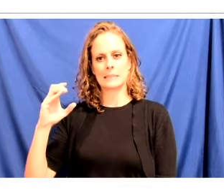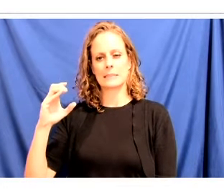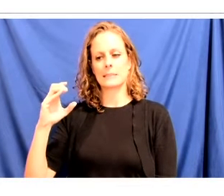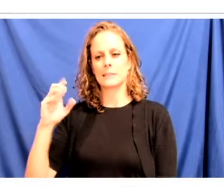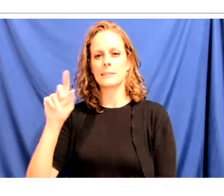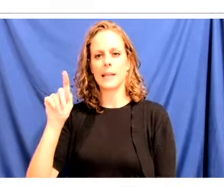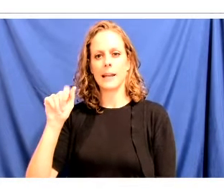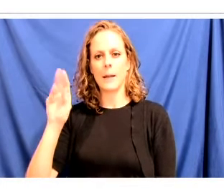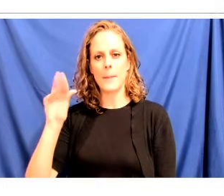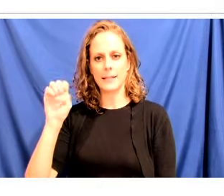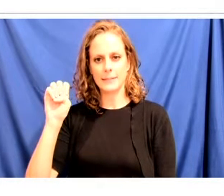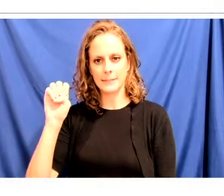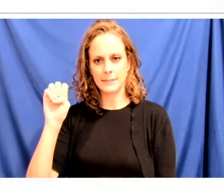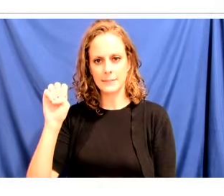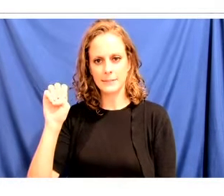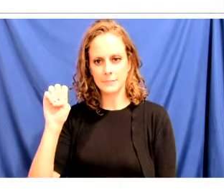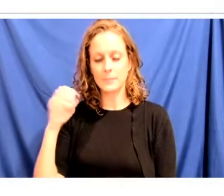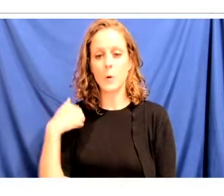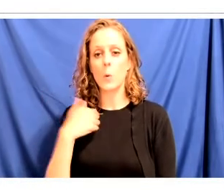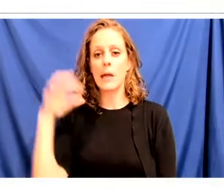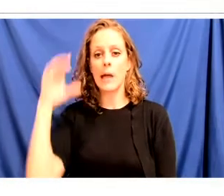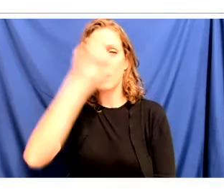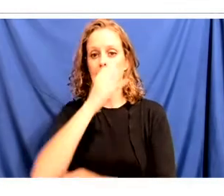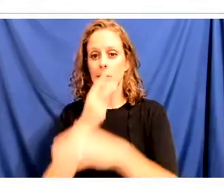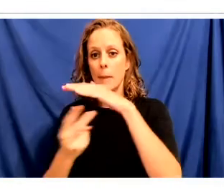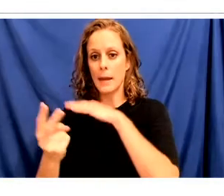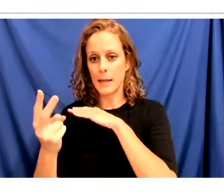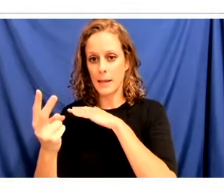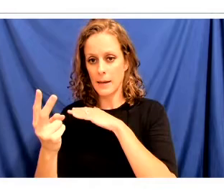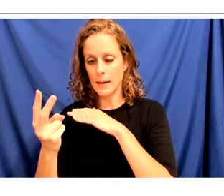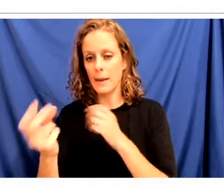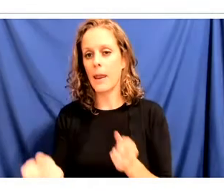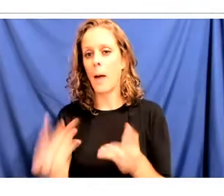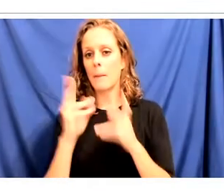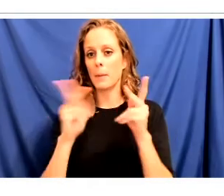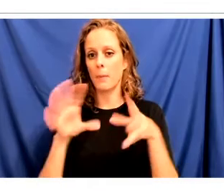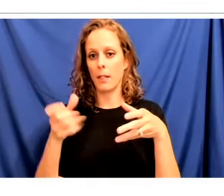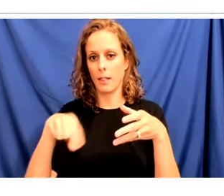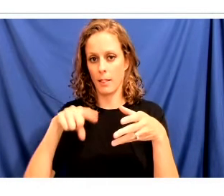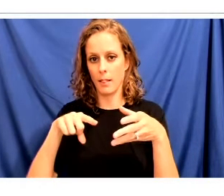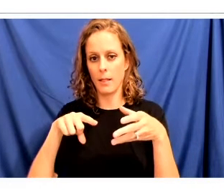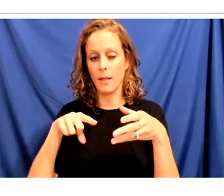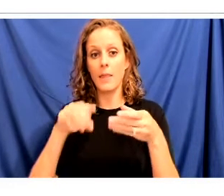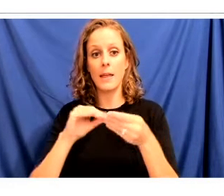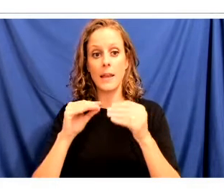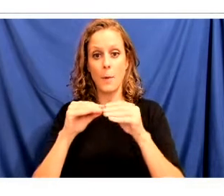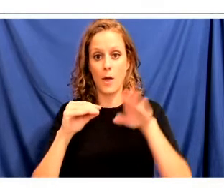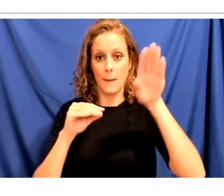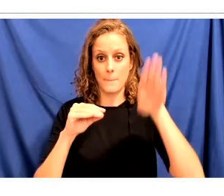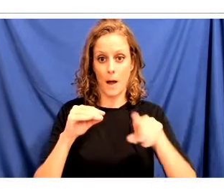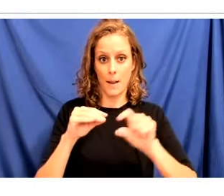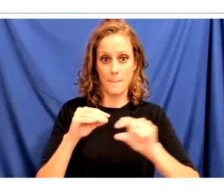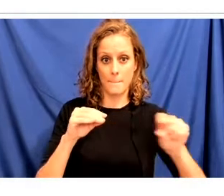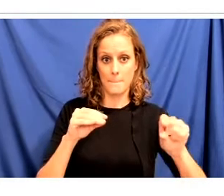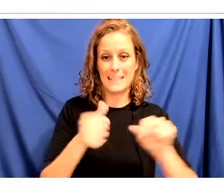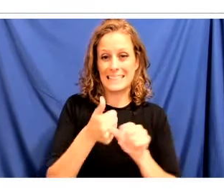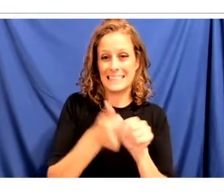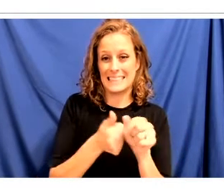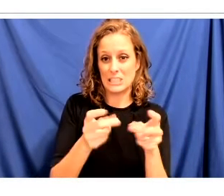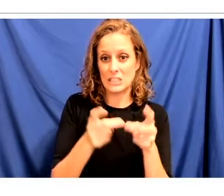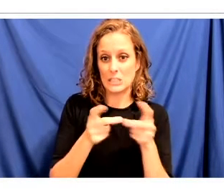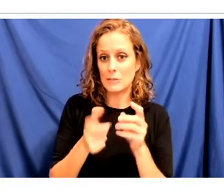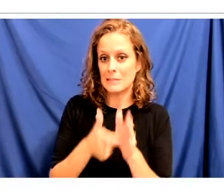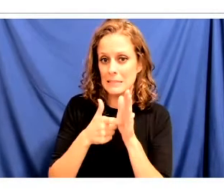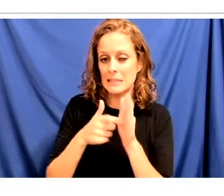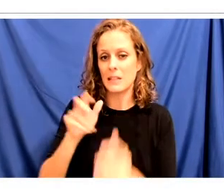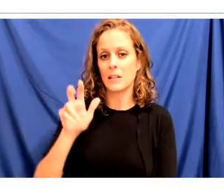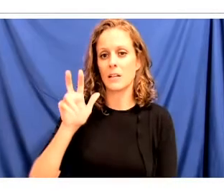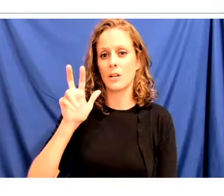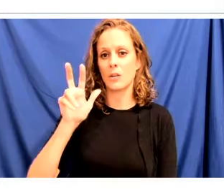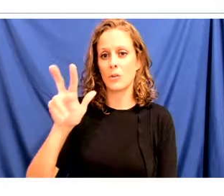We estimated, and this is the the number at the bottom of this chart that each district would need about 308,000 people to be equalized.